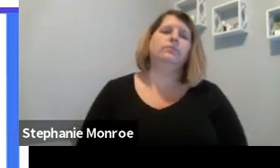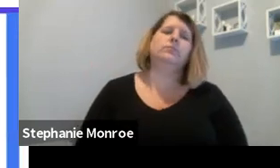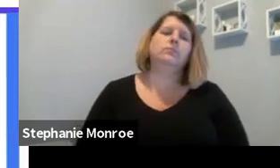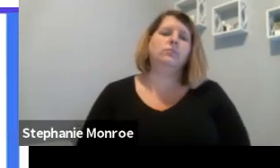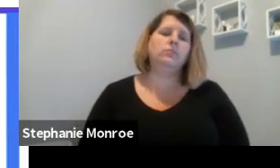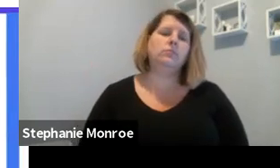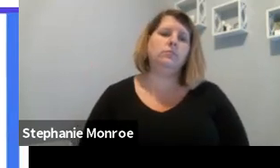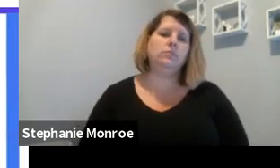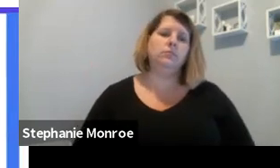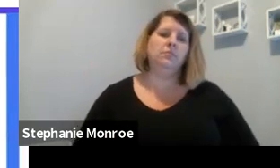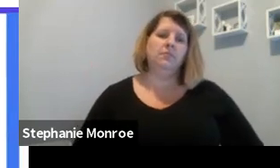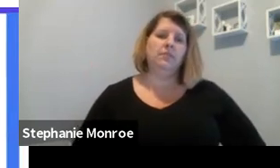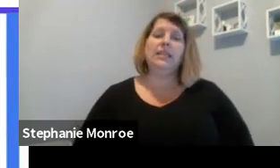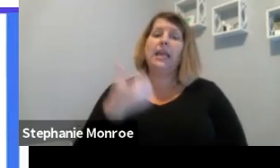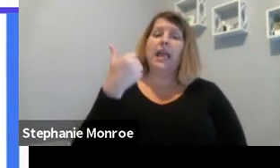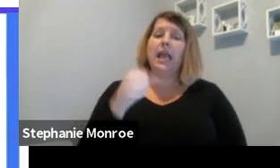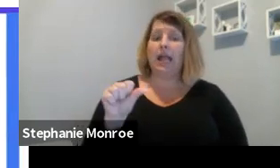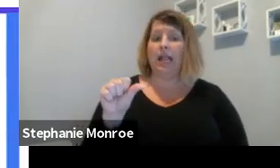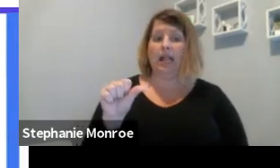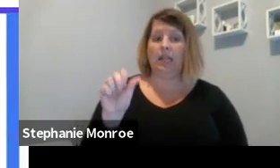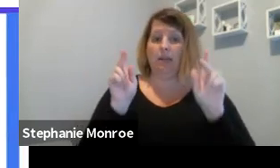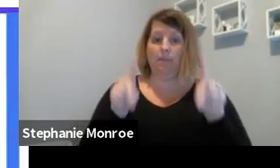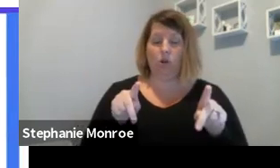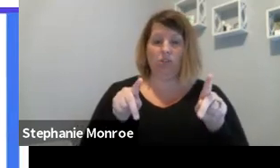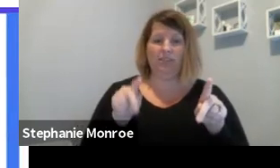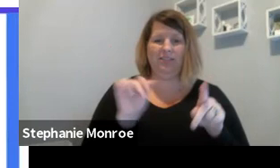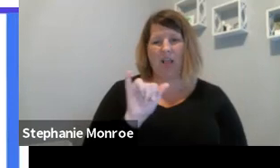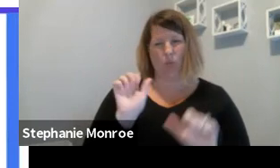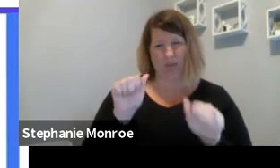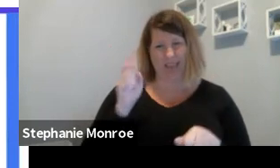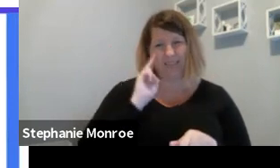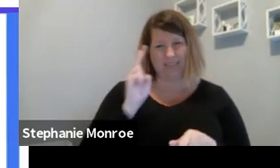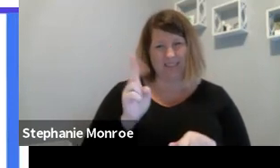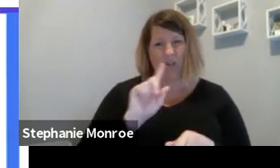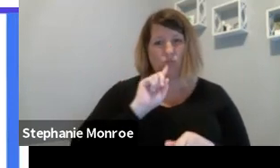Anyone, as we can see here, can experience sexual violence,